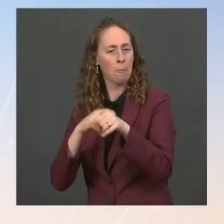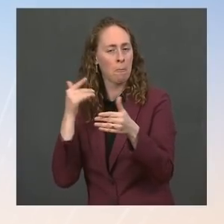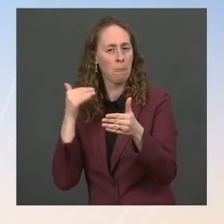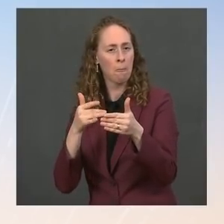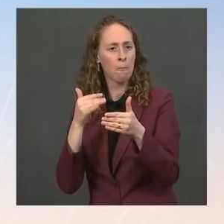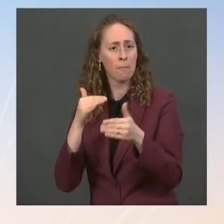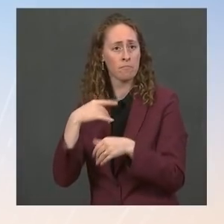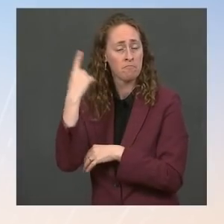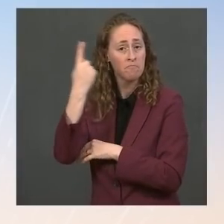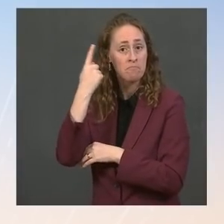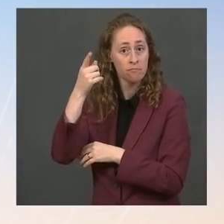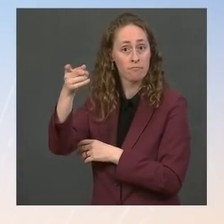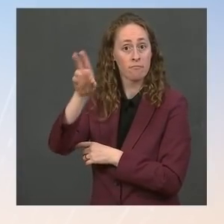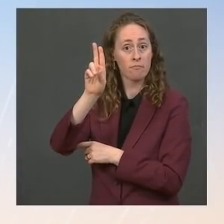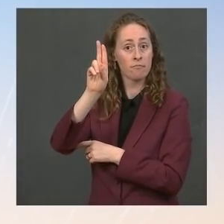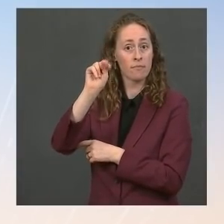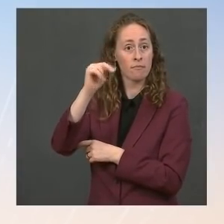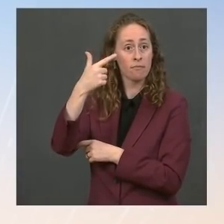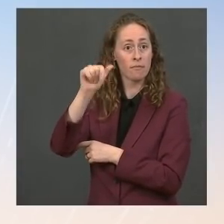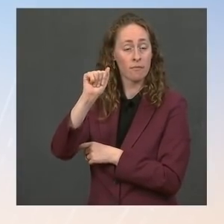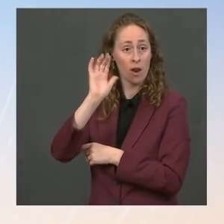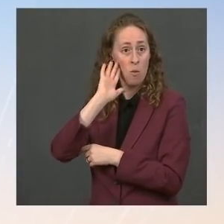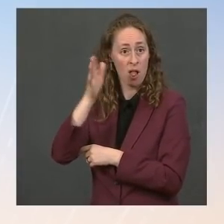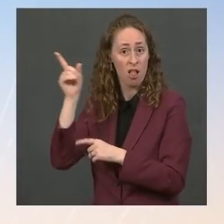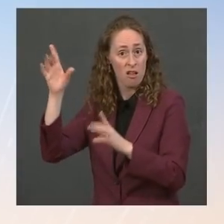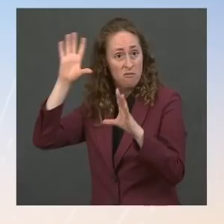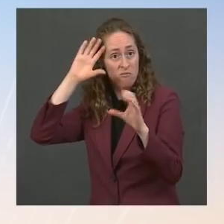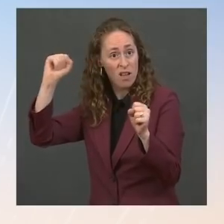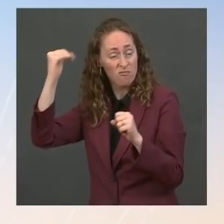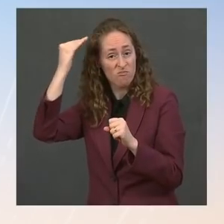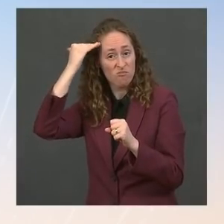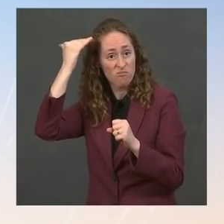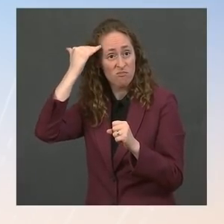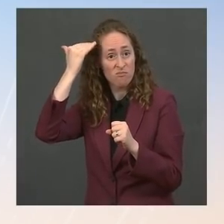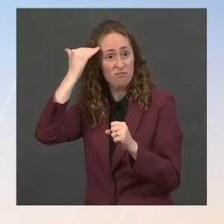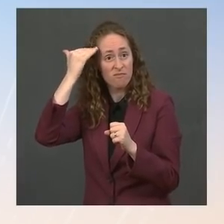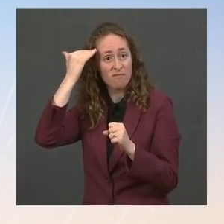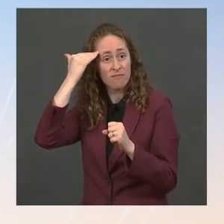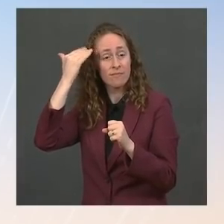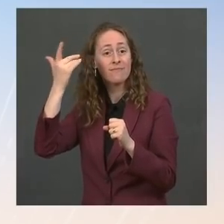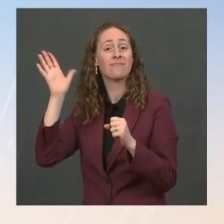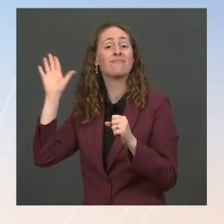knowing that his relationship with allies has hit a bumpy patch?